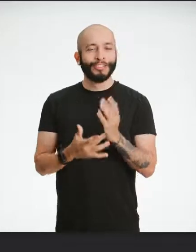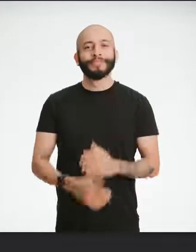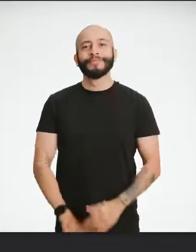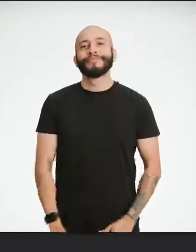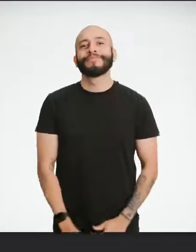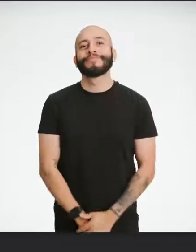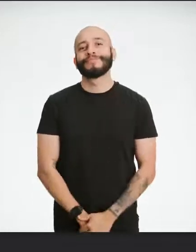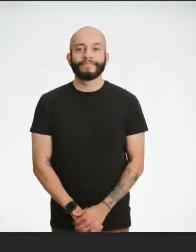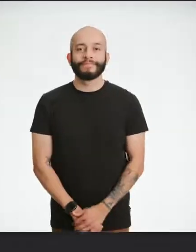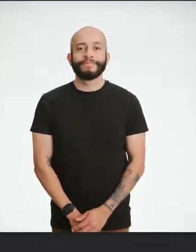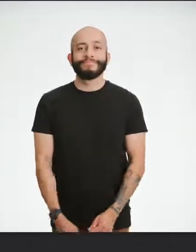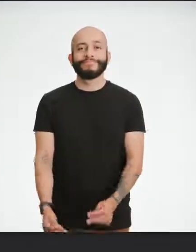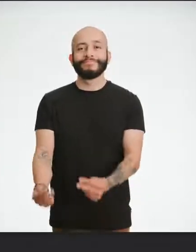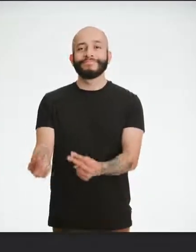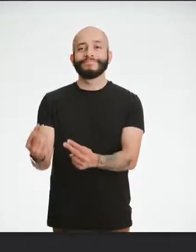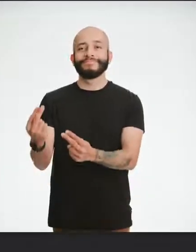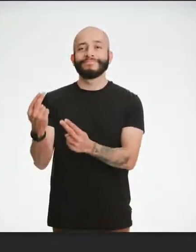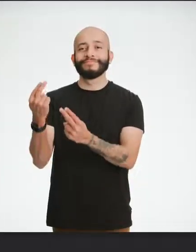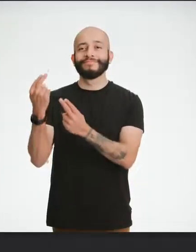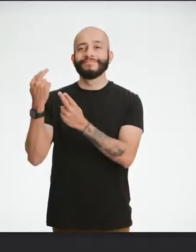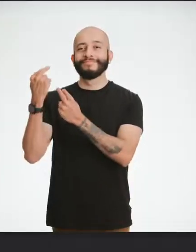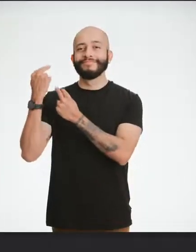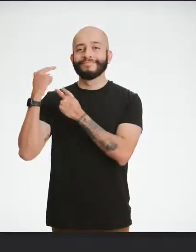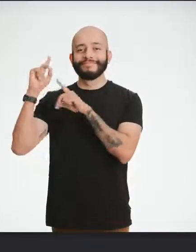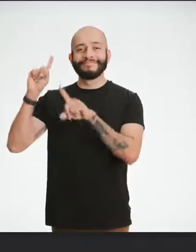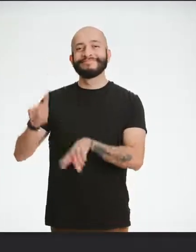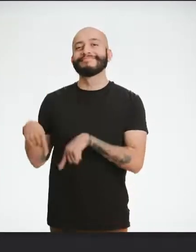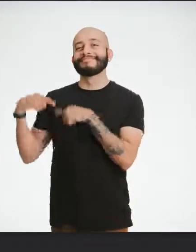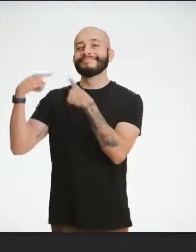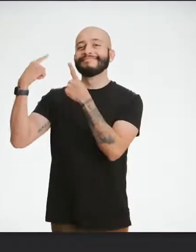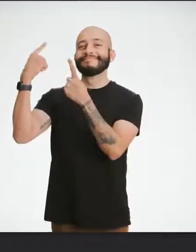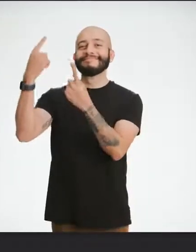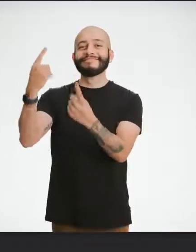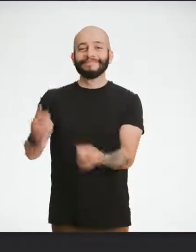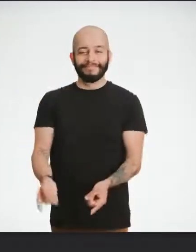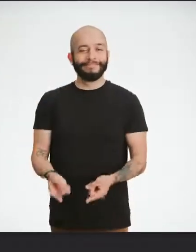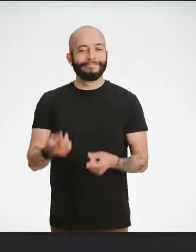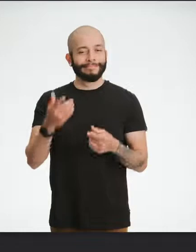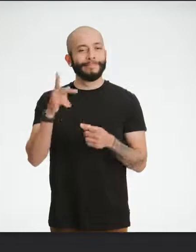Ricky Mondello: For as long as we can remember, we've been creating and using passwords.